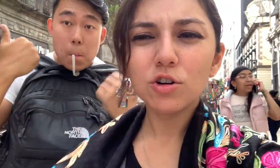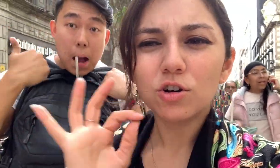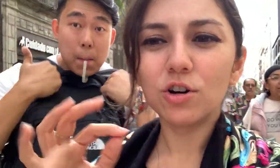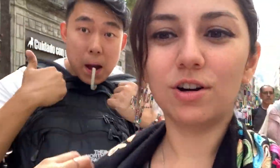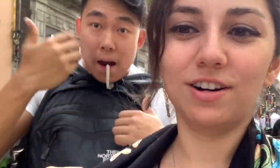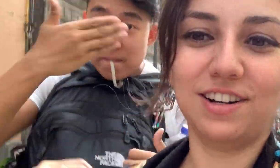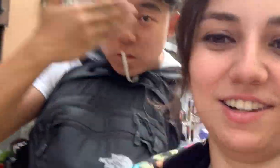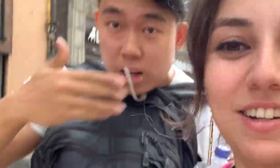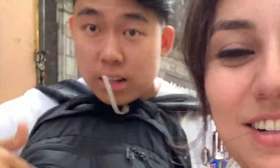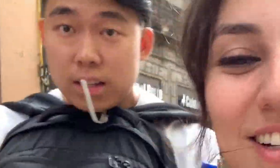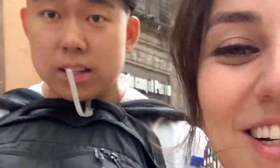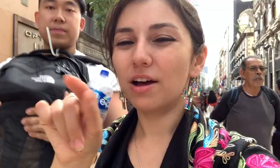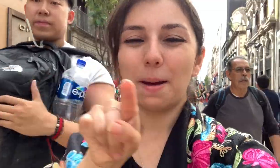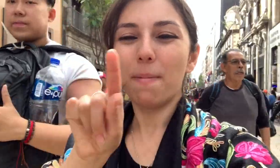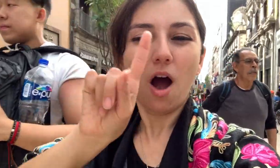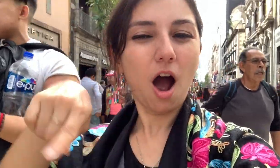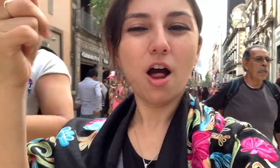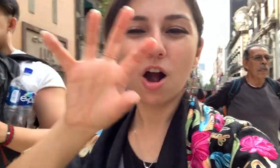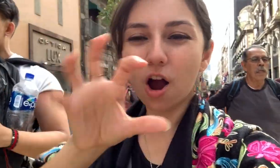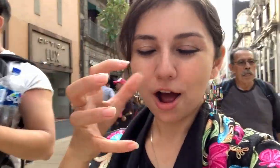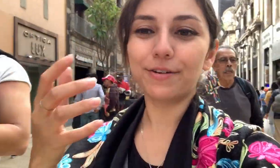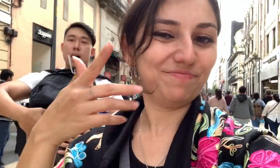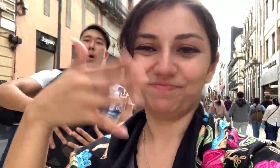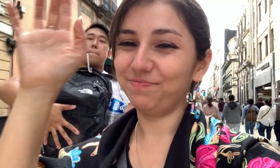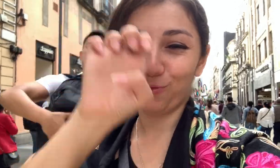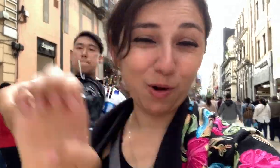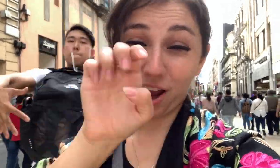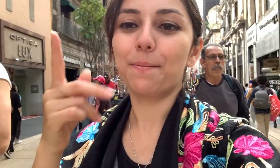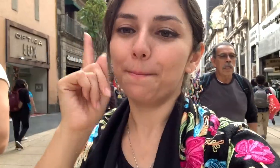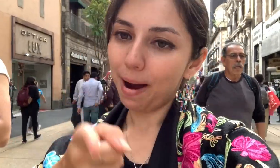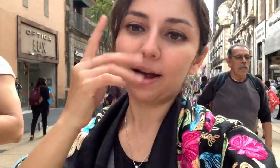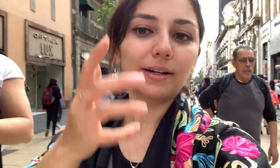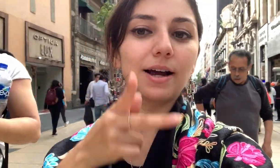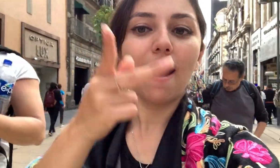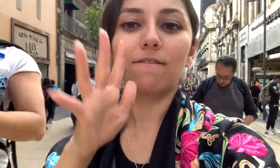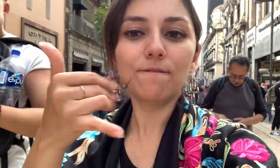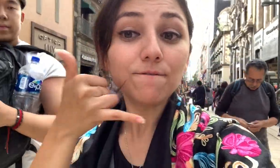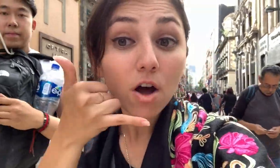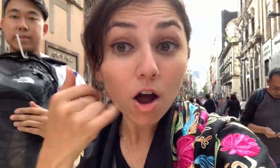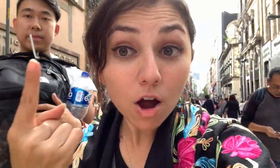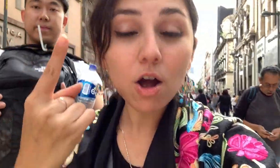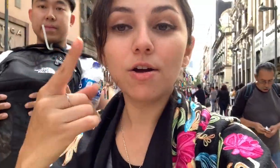Jason: try use your backpack in the front It's the same in other countries. Even in Europe. Of course, you'd have to be careful with your phone